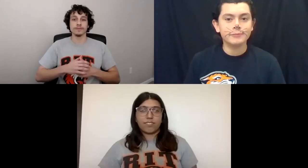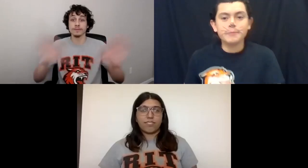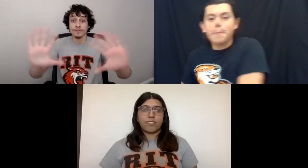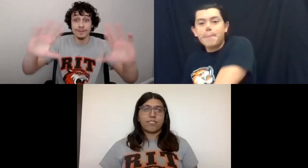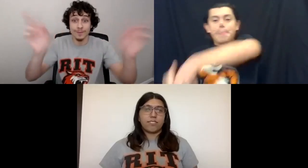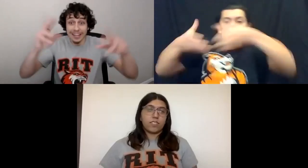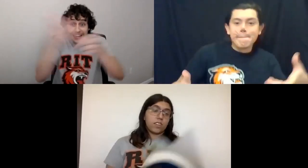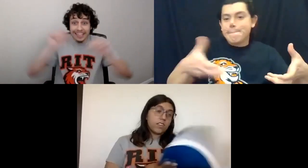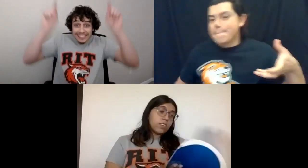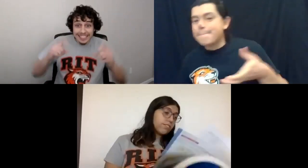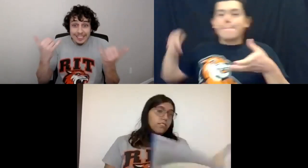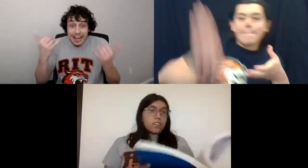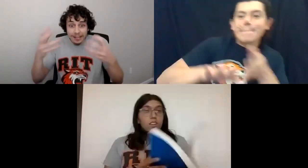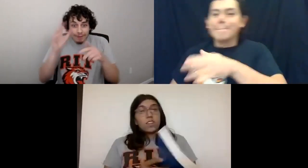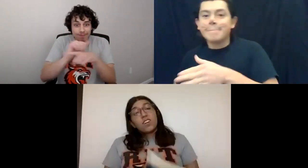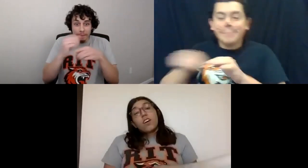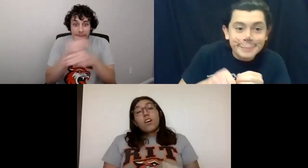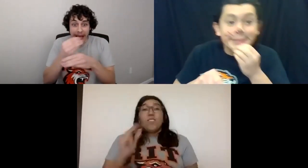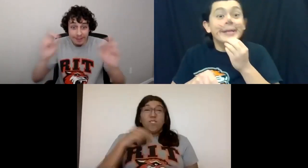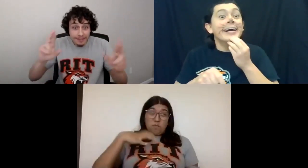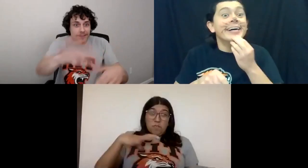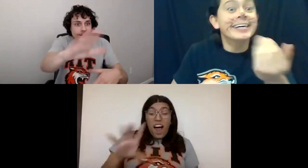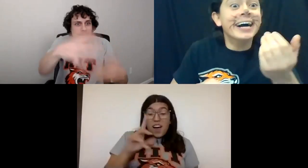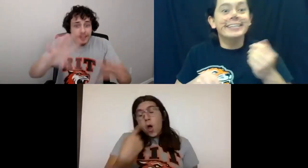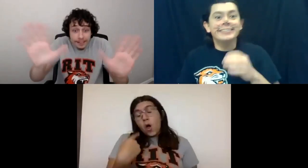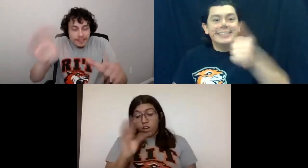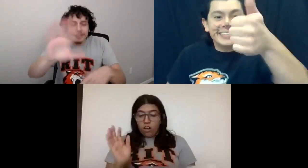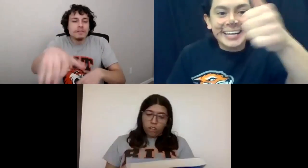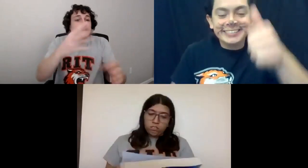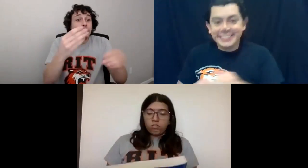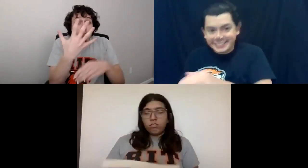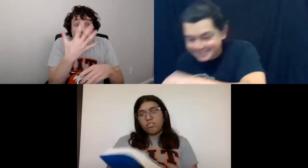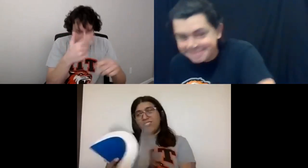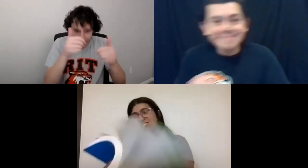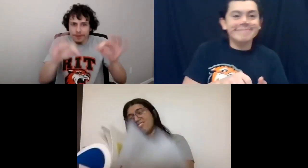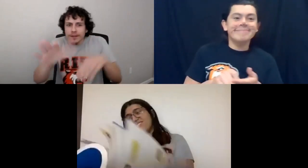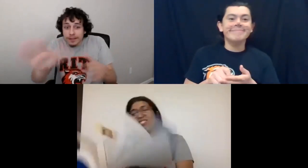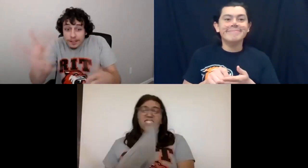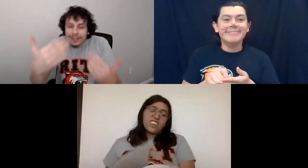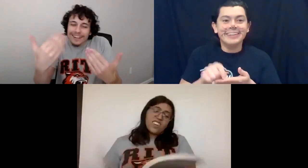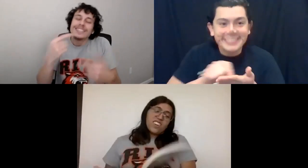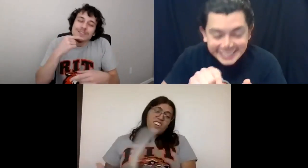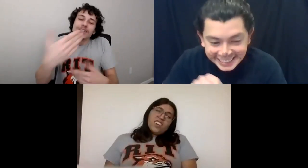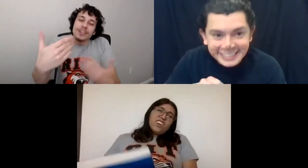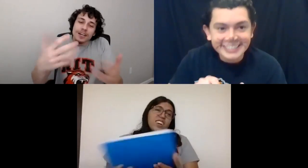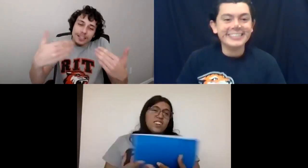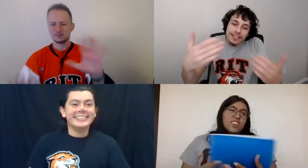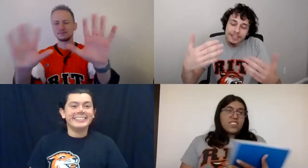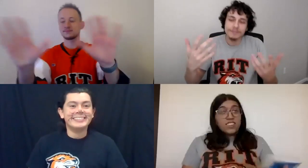Vladimir: Hello, are you ready? Let's practice for the Math Competition. Vladimir: Okay, ready? Ready? Ronald, what's 5+5? Good. Ronald: 15! 10! Vladimir: Amanda, seriously, come on. Amanda: I don’t wanna; this is boring.